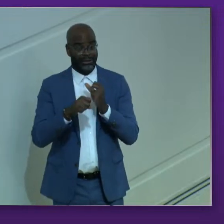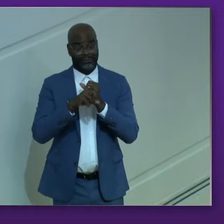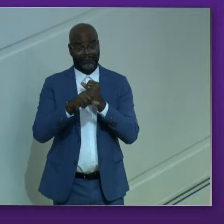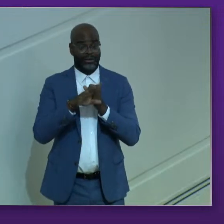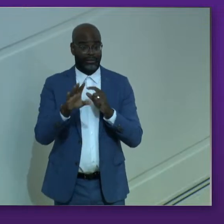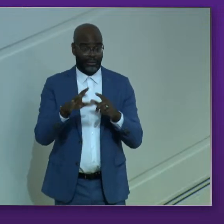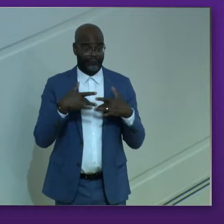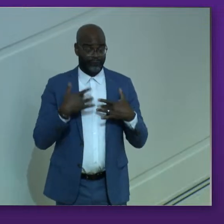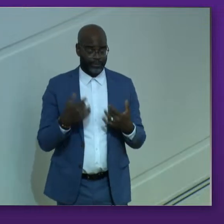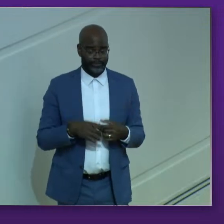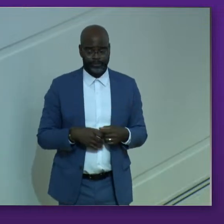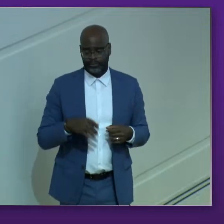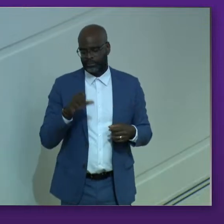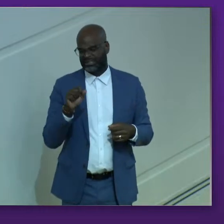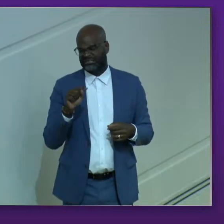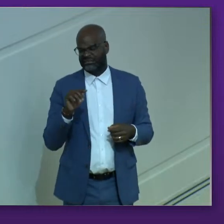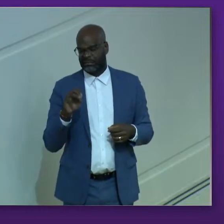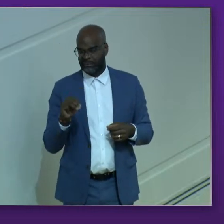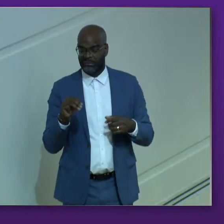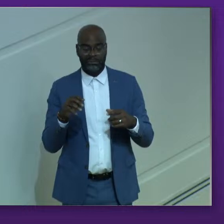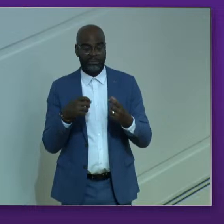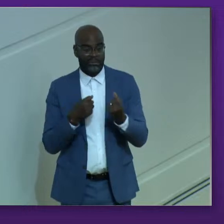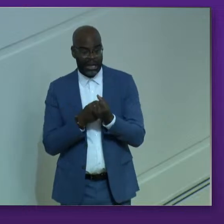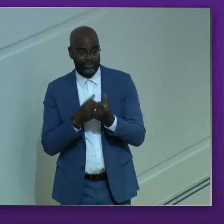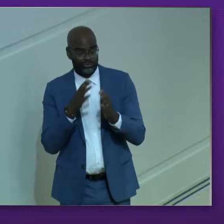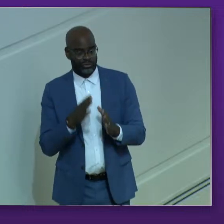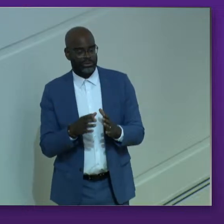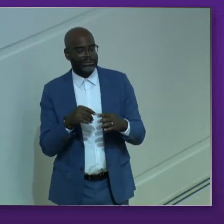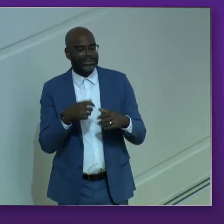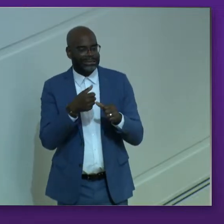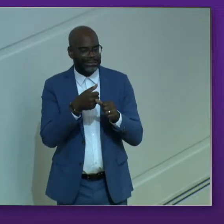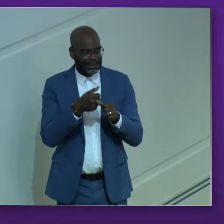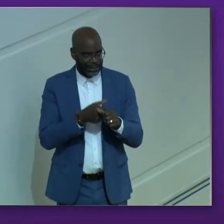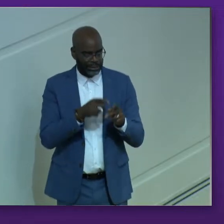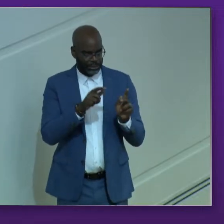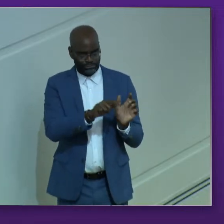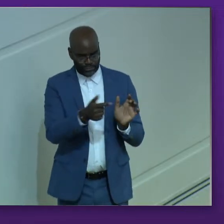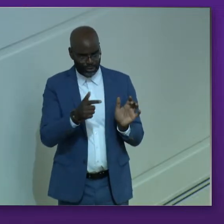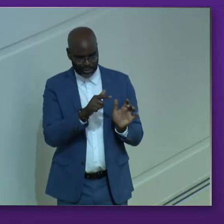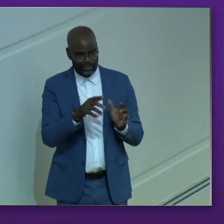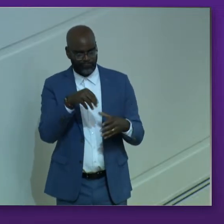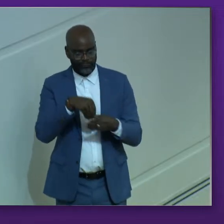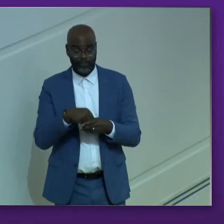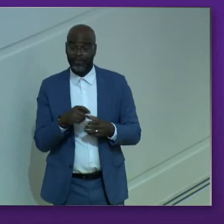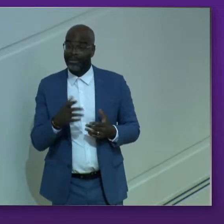COMMUNITY MEMBERS WITH THE HONOR AND PRIVILEGE OF HEARING FROM AND ASKING QUESTIONS OF